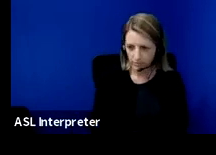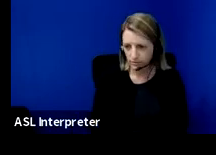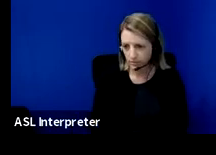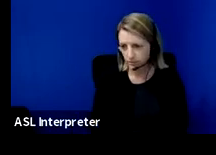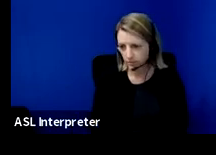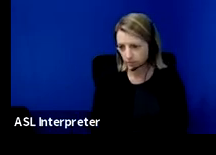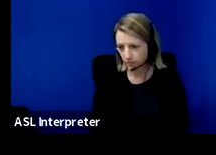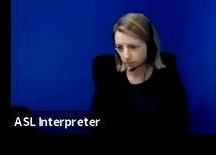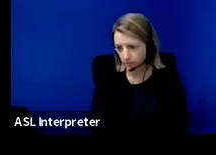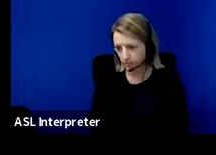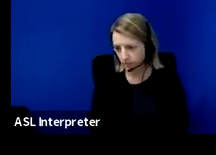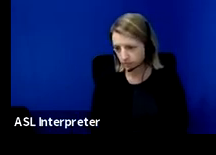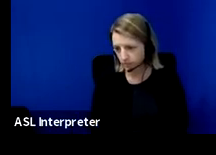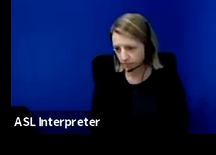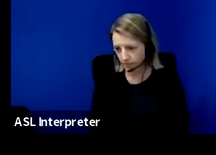ESD 112-- Kristina Wambold: Welcome. We're so glad you're here with us.